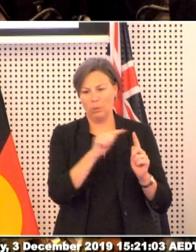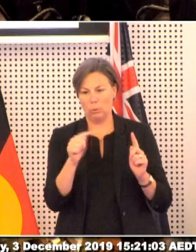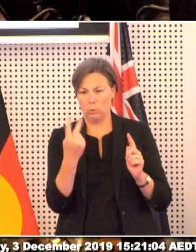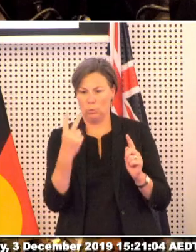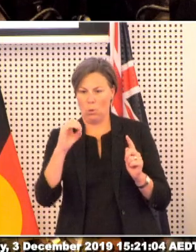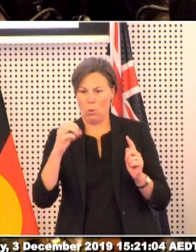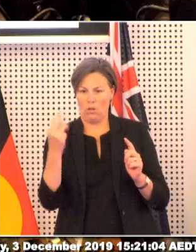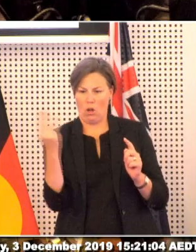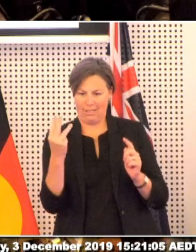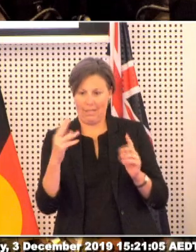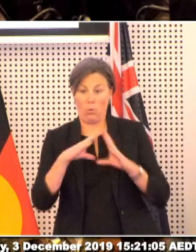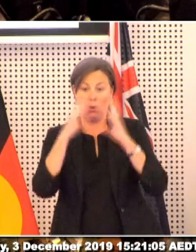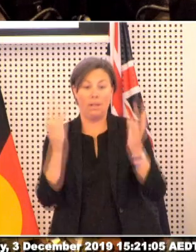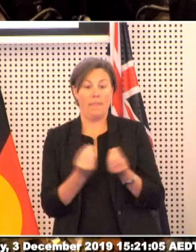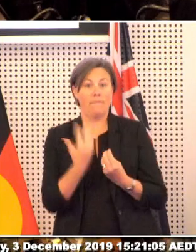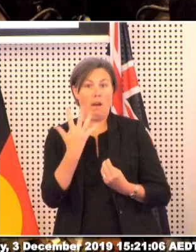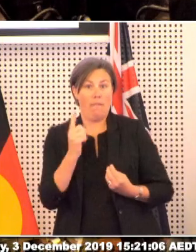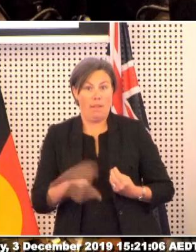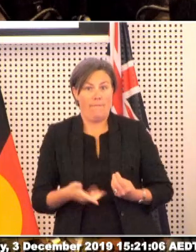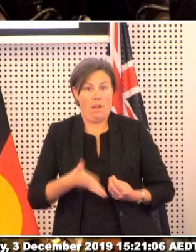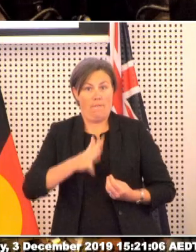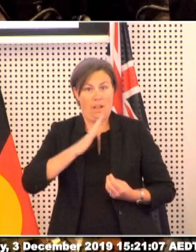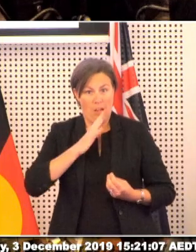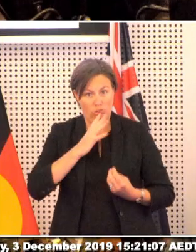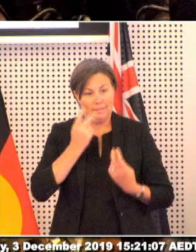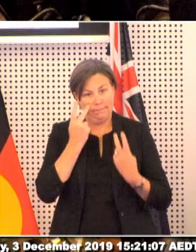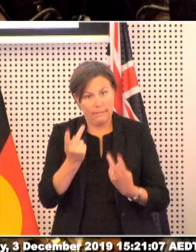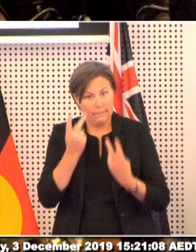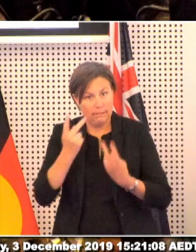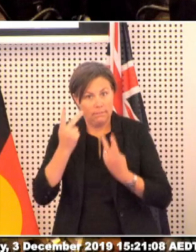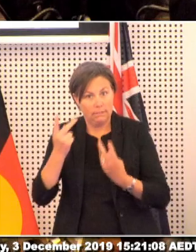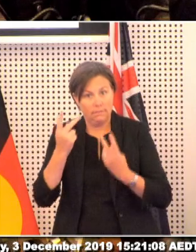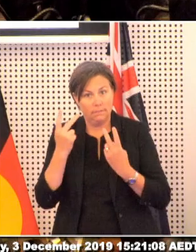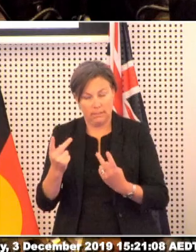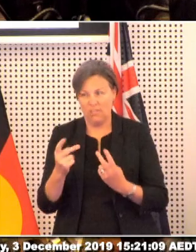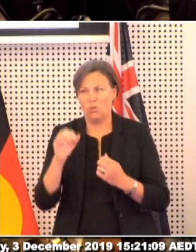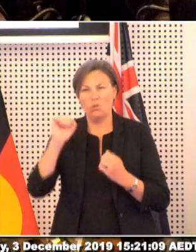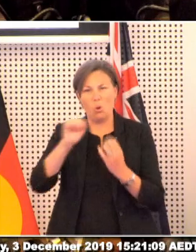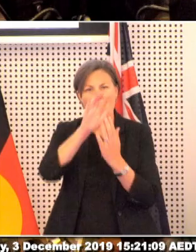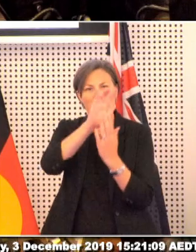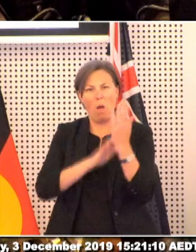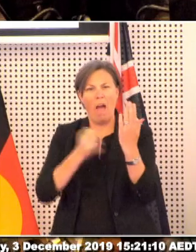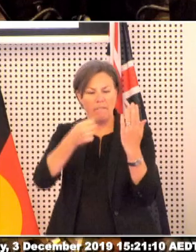said in your recent statement, which is tab 16A, that this is a five per cent increase